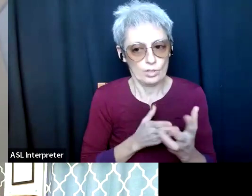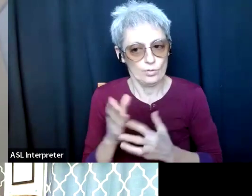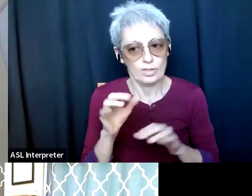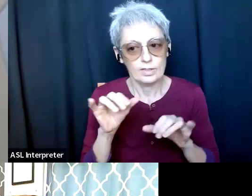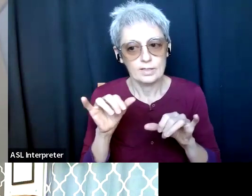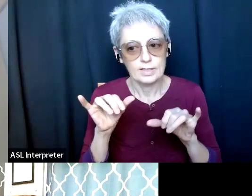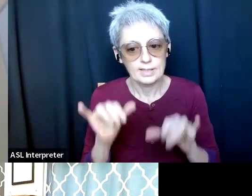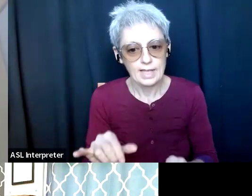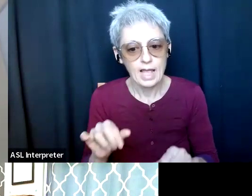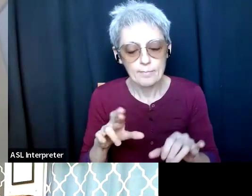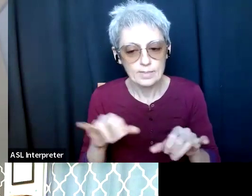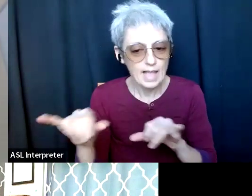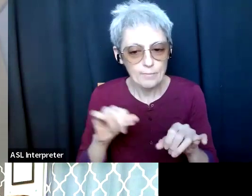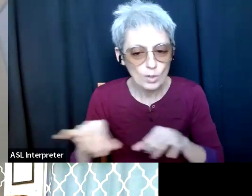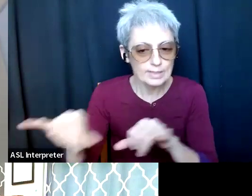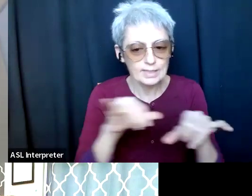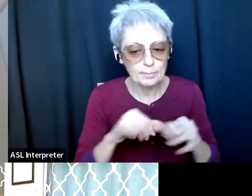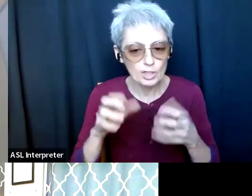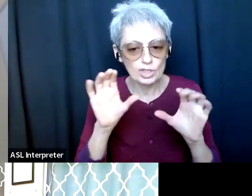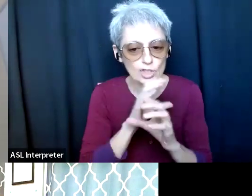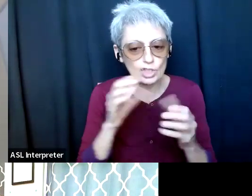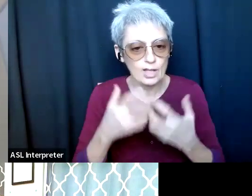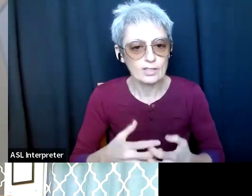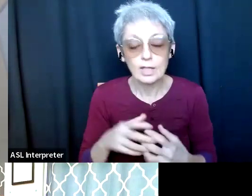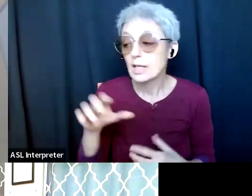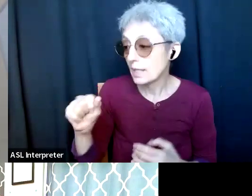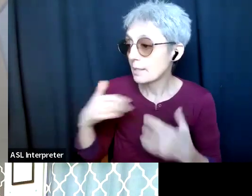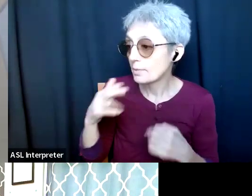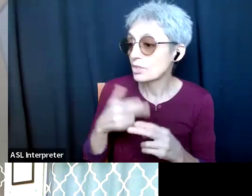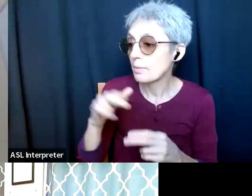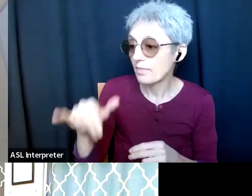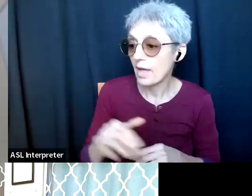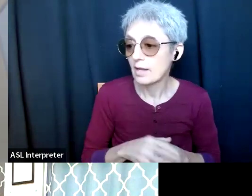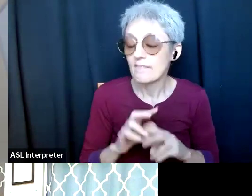All right, Sari Kim says, "Thank you for the great talk. There have been arguments that cast doubt